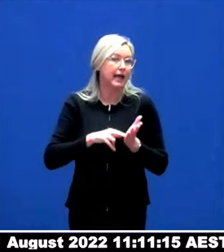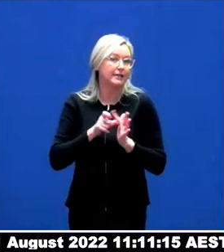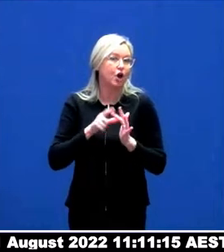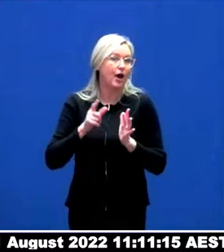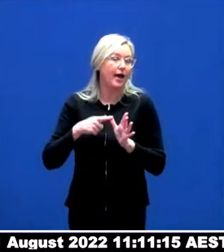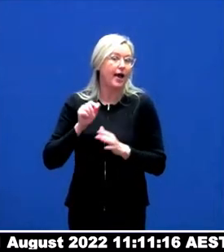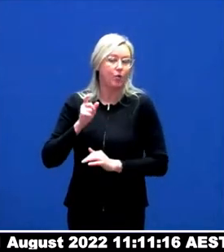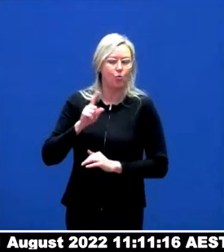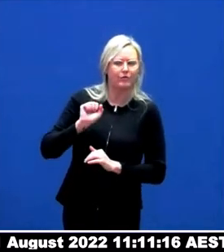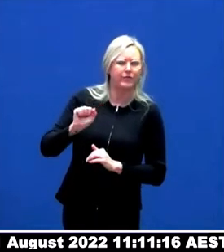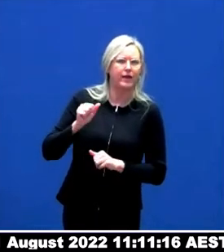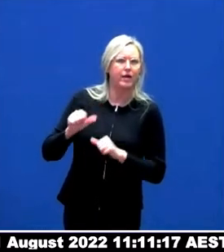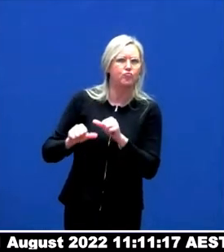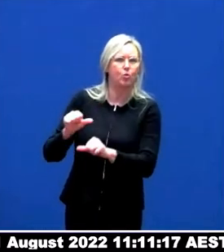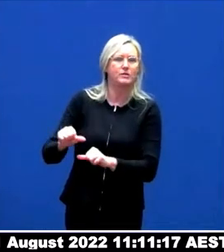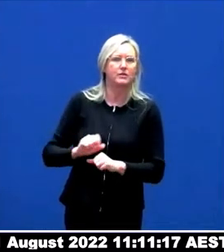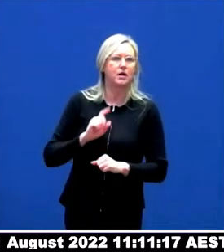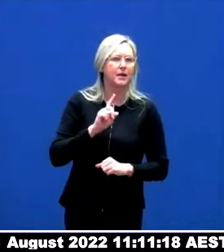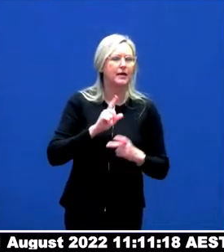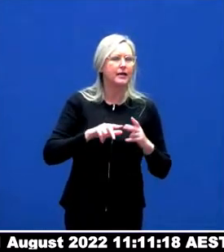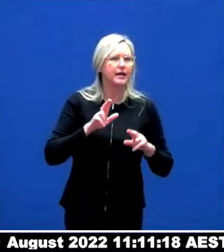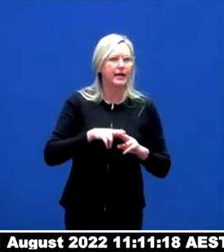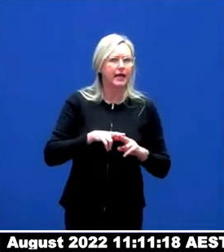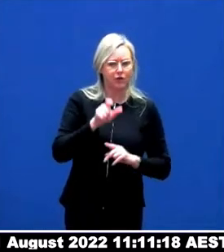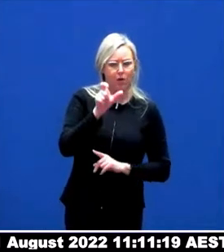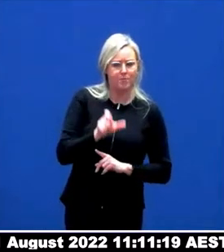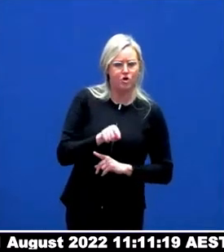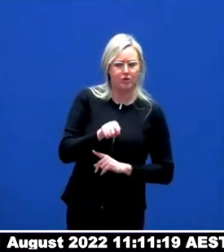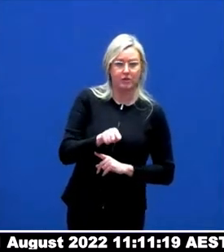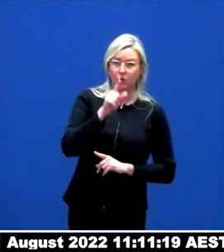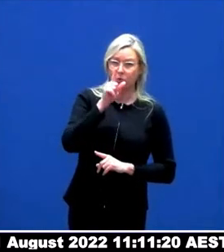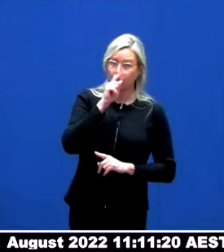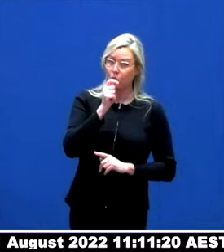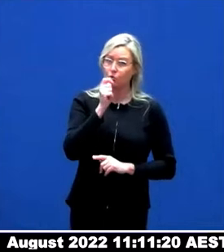that they use. But if a person is at risk of becoming homeless and they're an NDIS